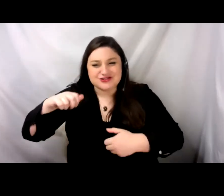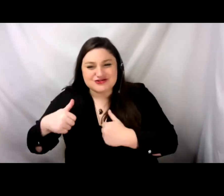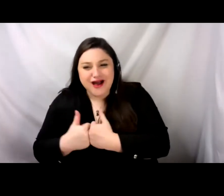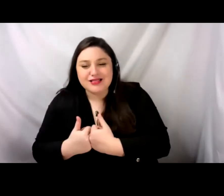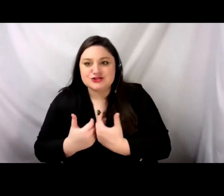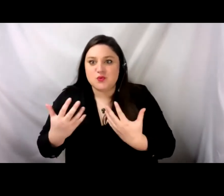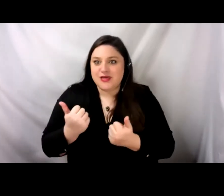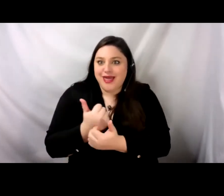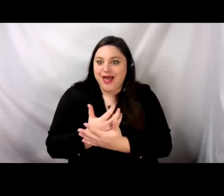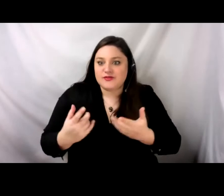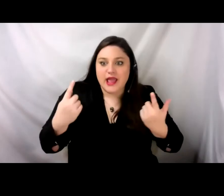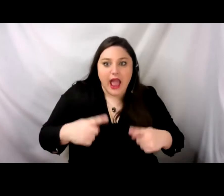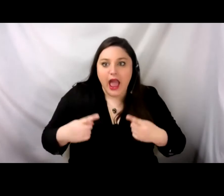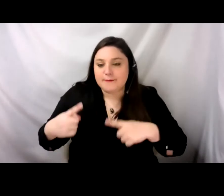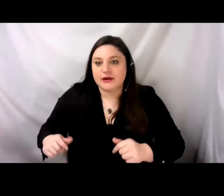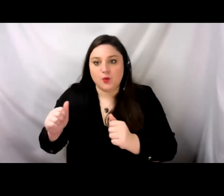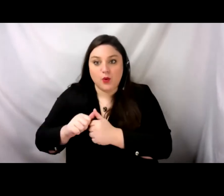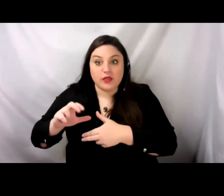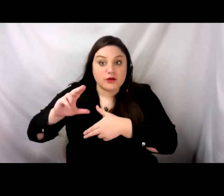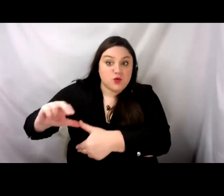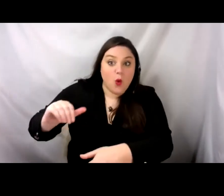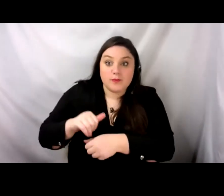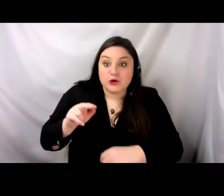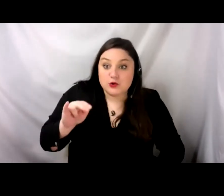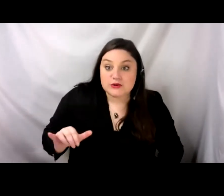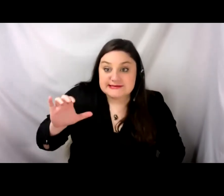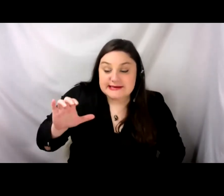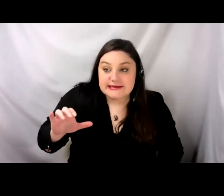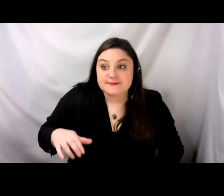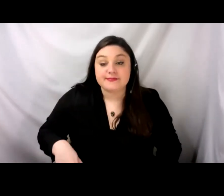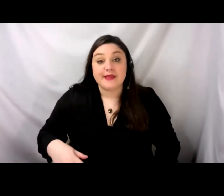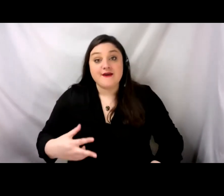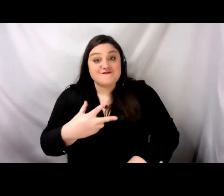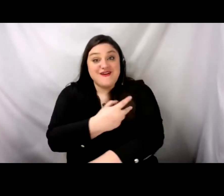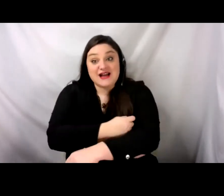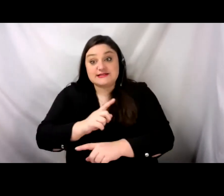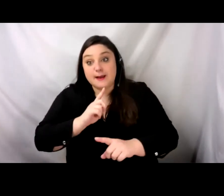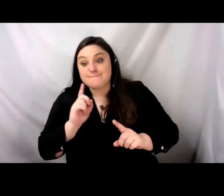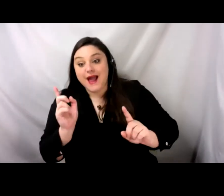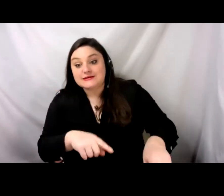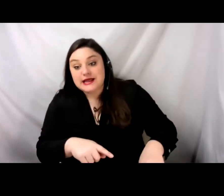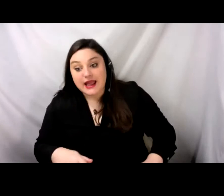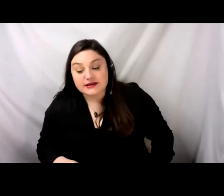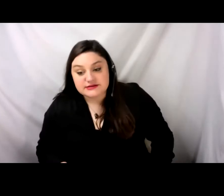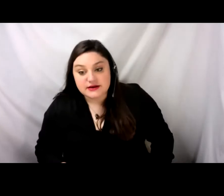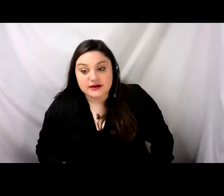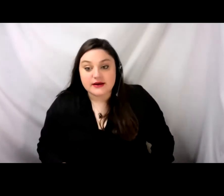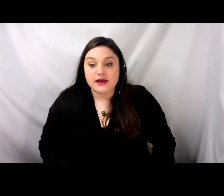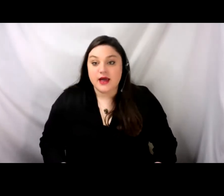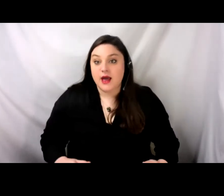With the storm. The vaccine mandate. Public employees returning to the office.